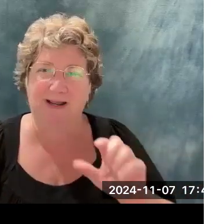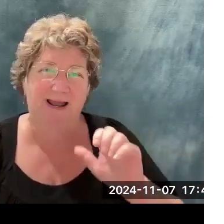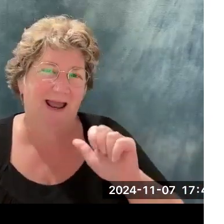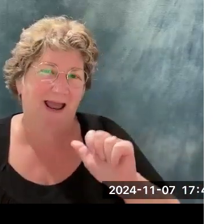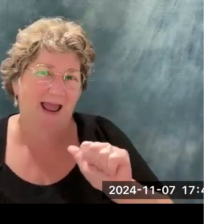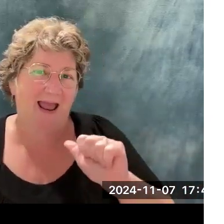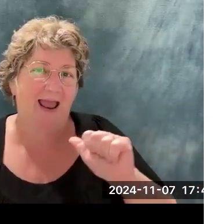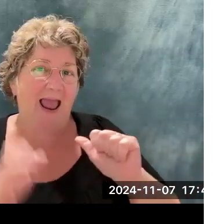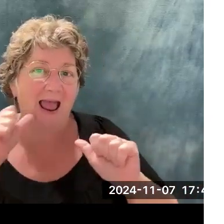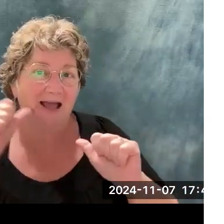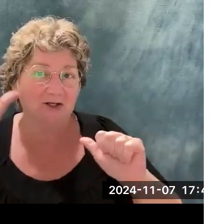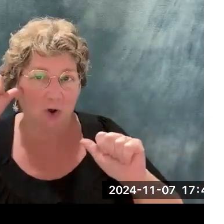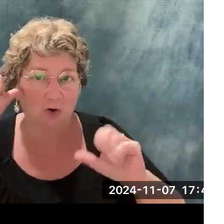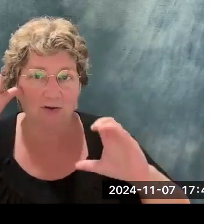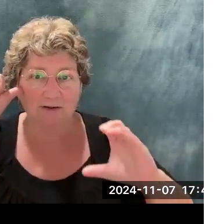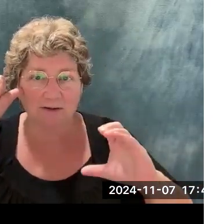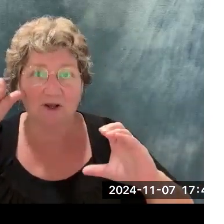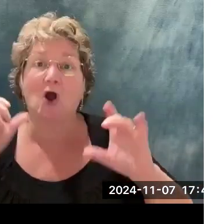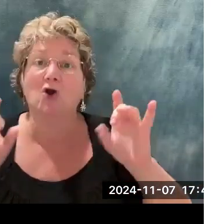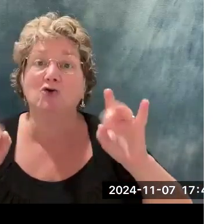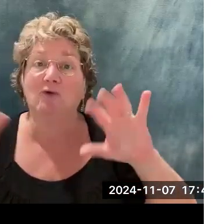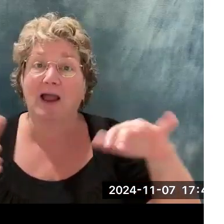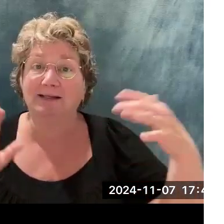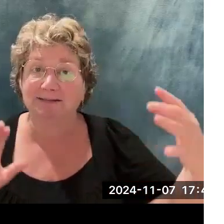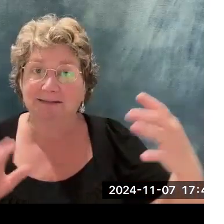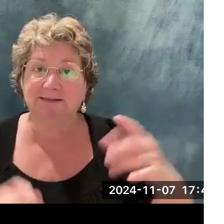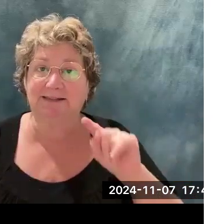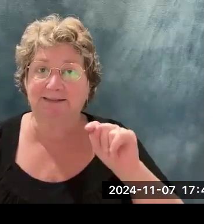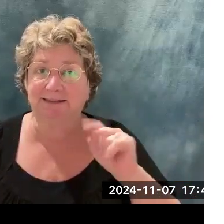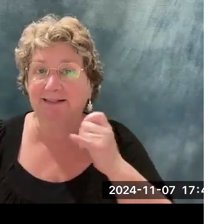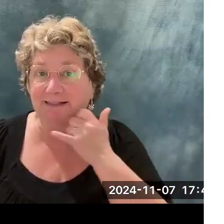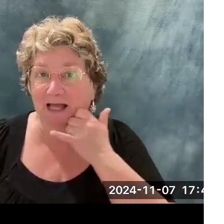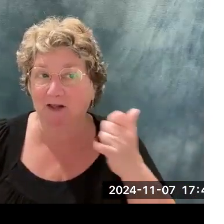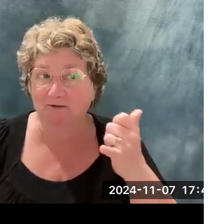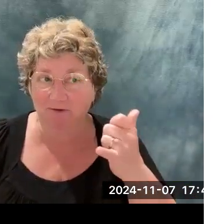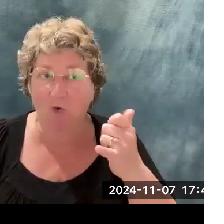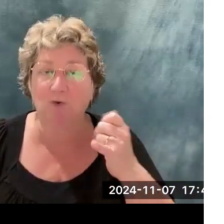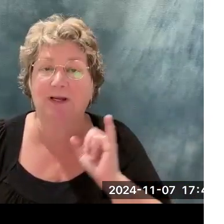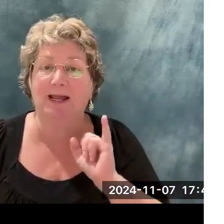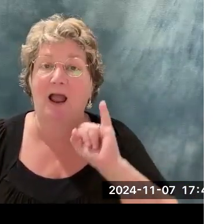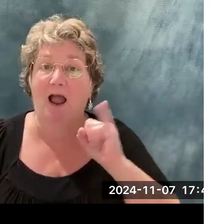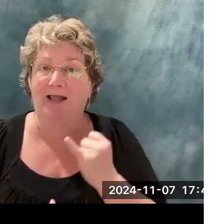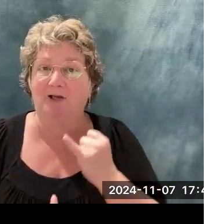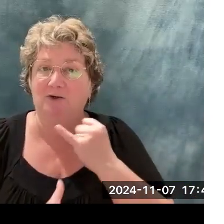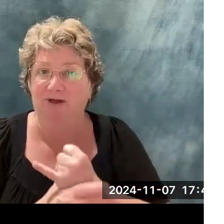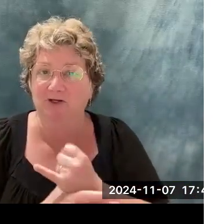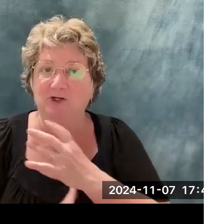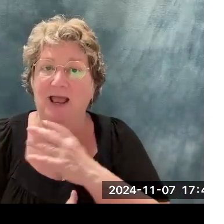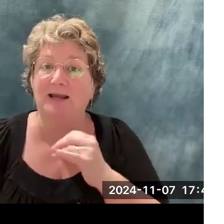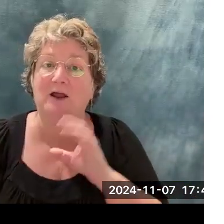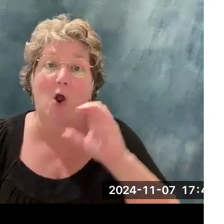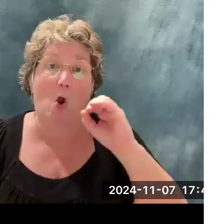Crisis Telephone Intervention and Options Network. And it is a centralized call center for individuals